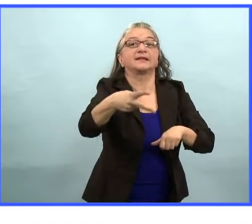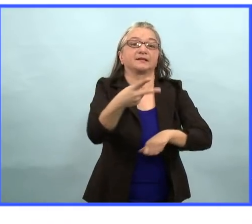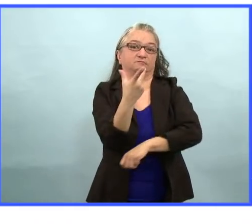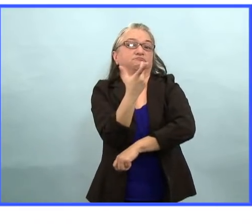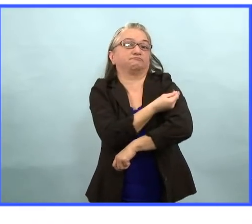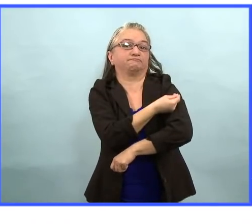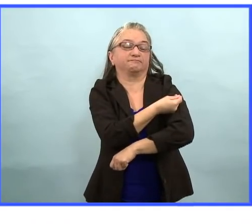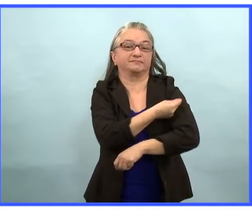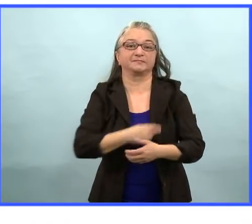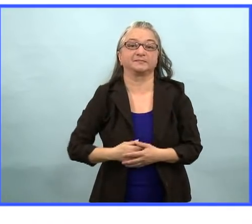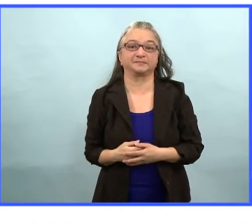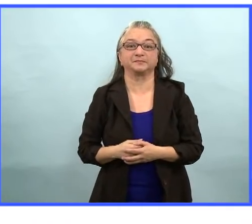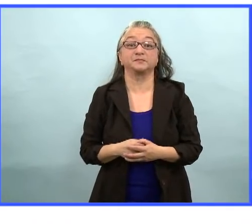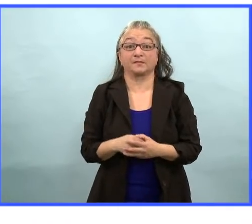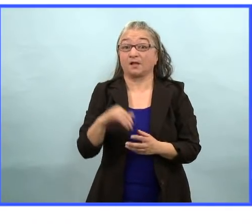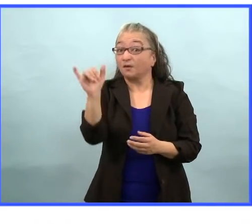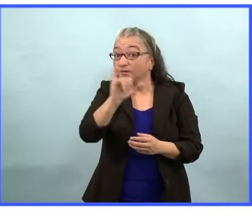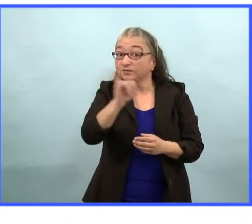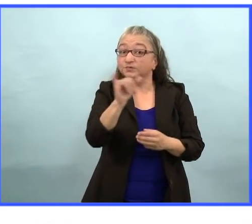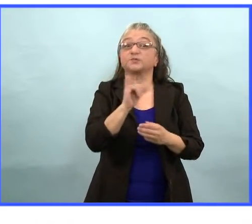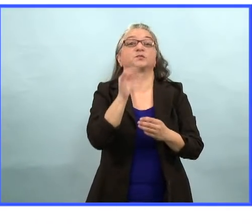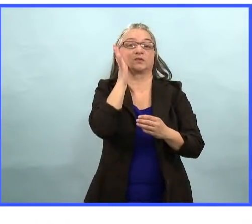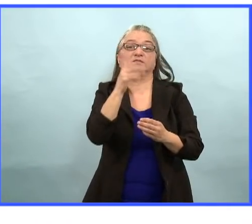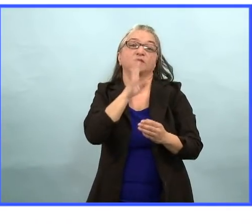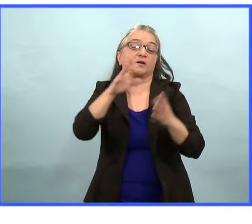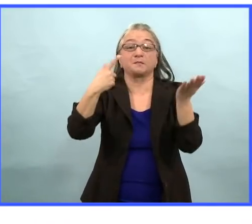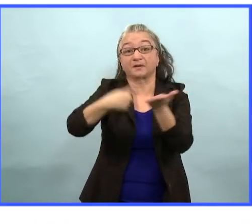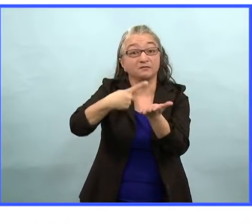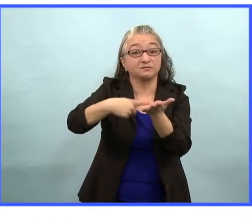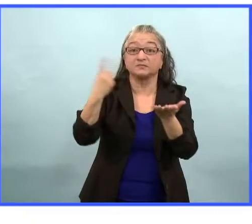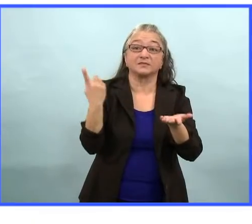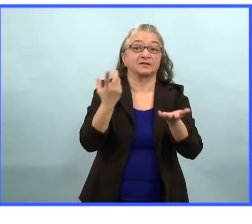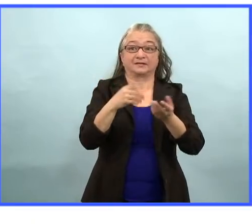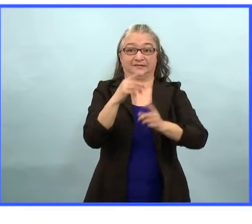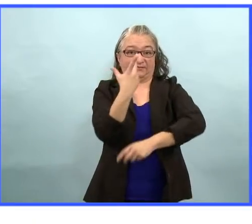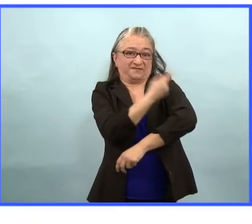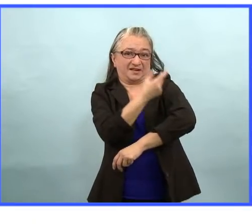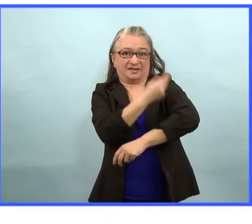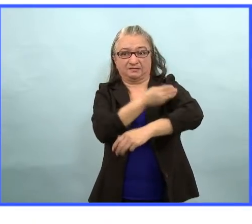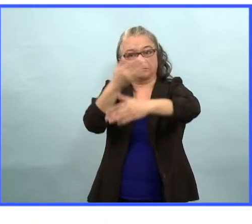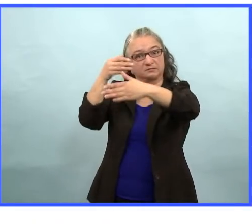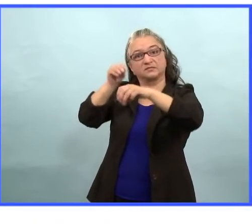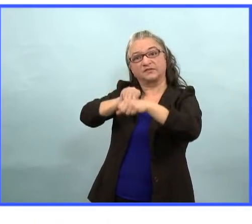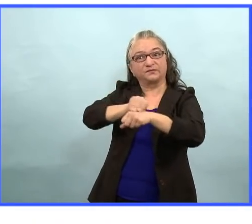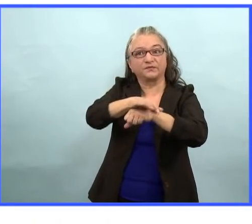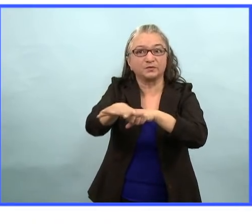vaccines impacted cases in bypoc communities and you can see there are two peaks in there